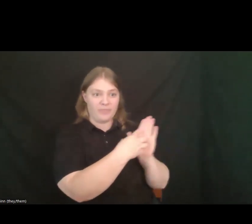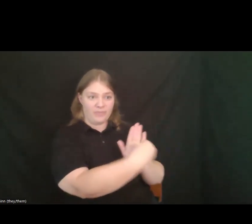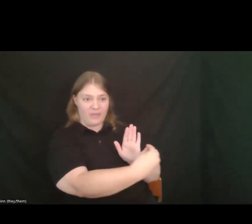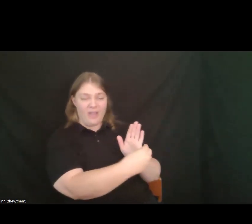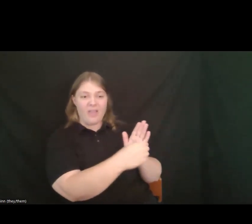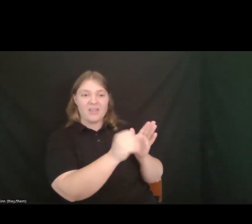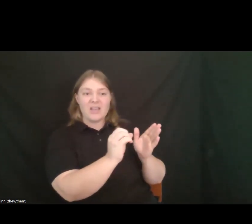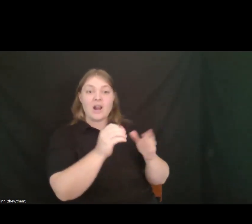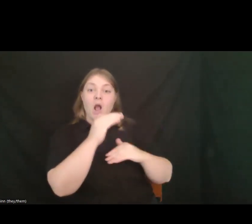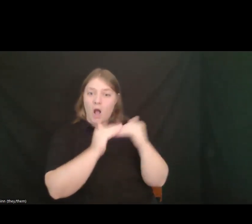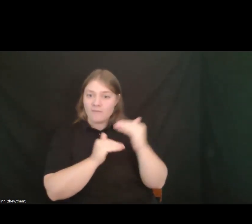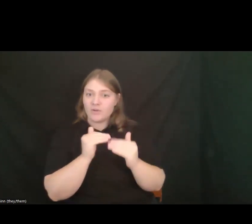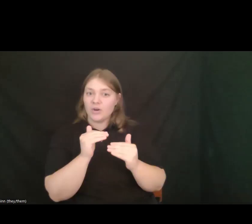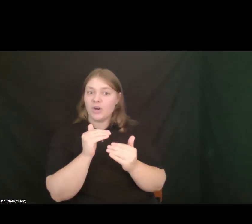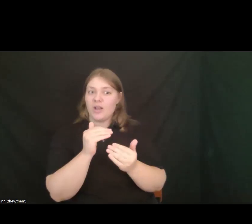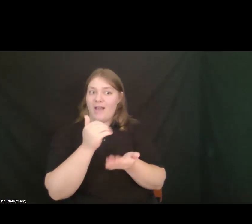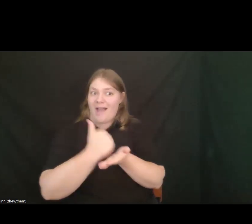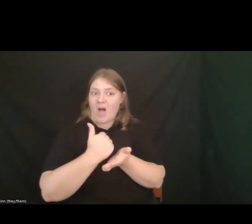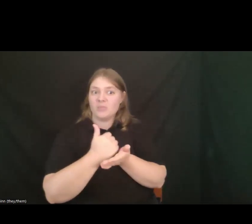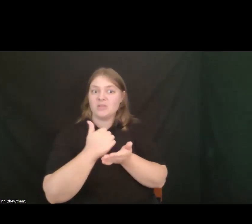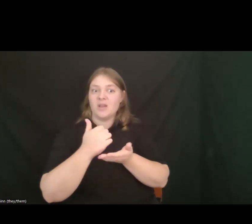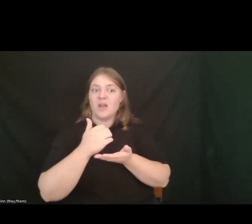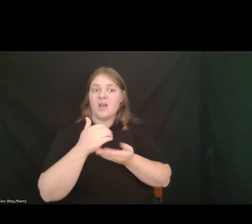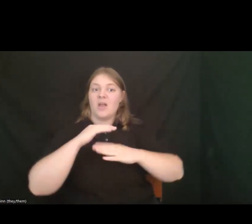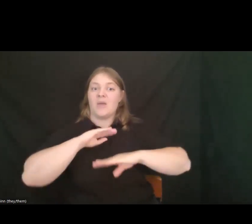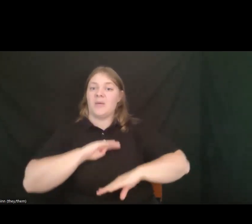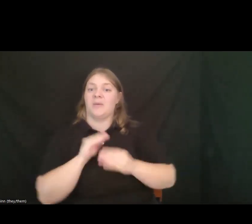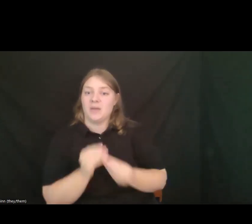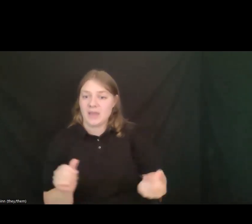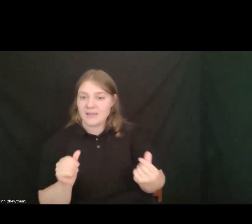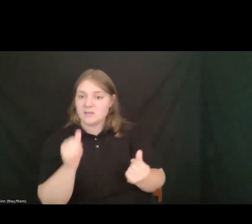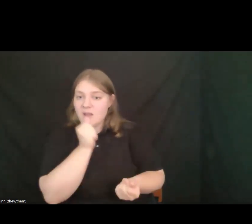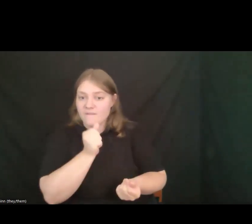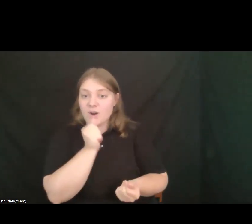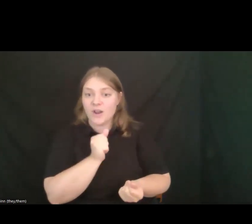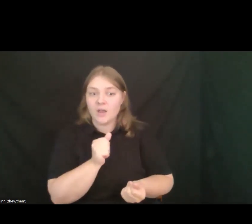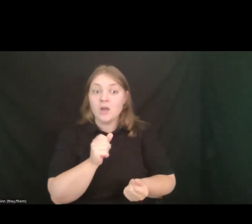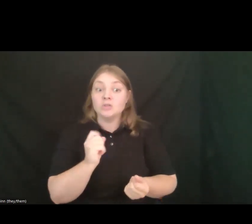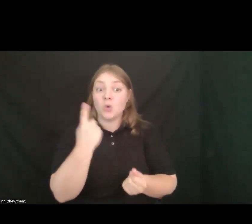so one of the smallest but biggest things that I've done recently um to and I didn't know this